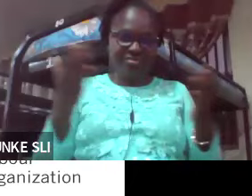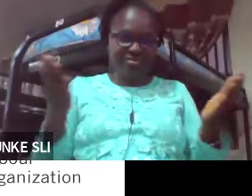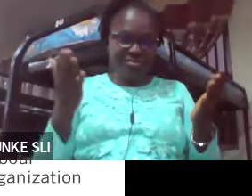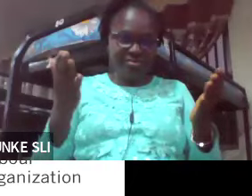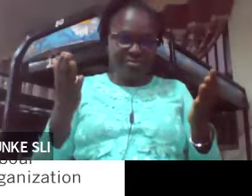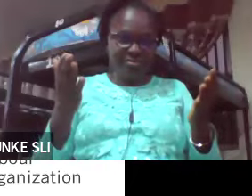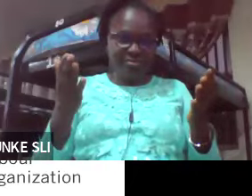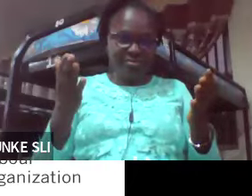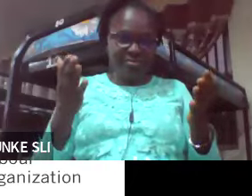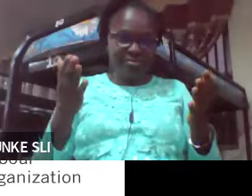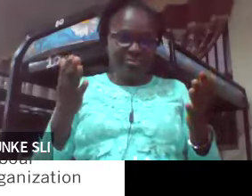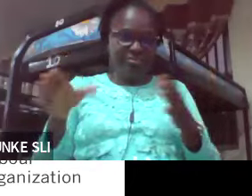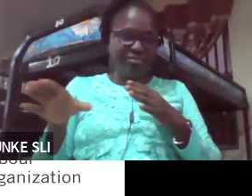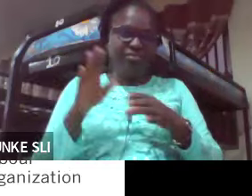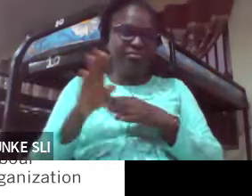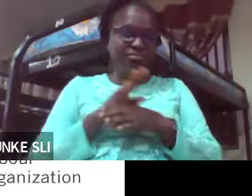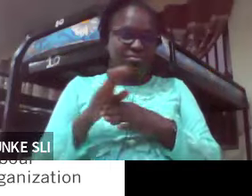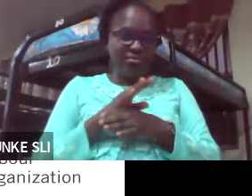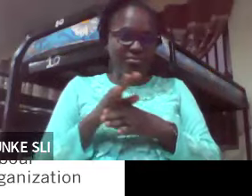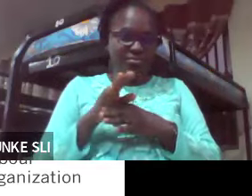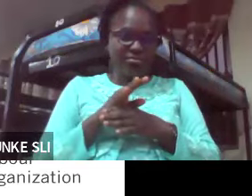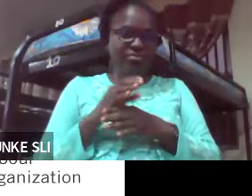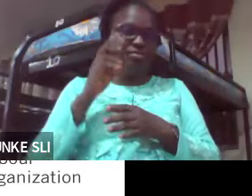Dotun Akinseinde: I've done business are doing business.